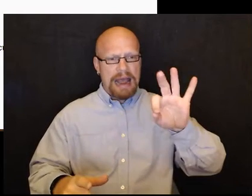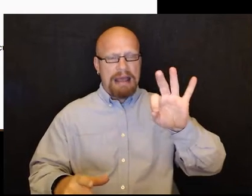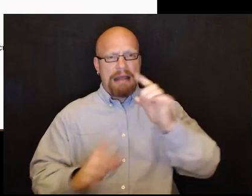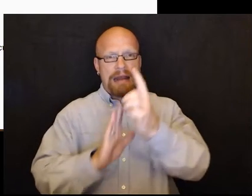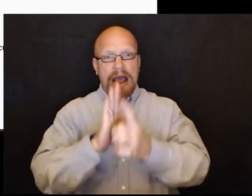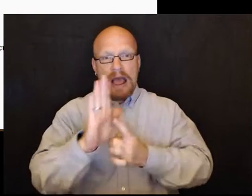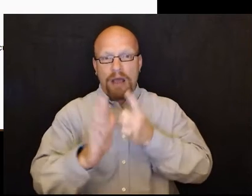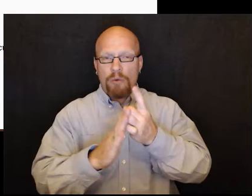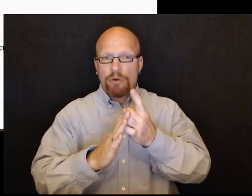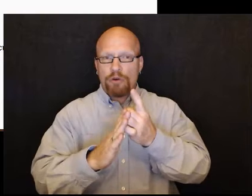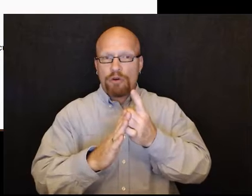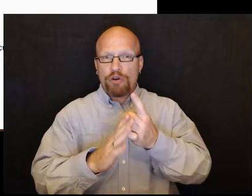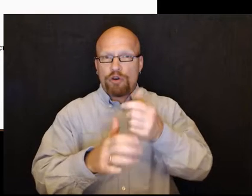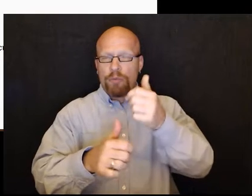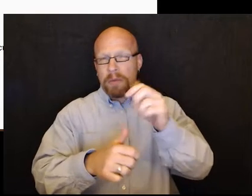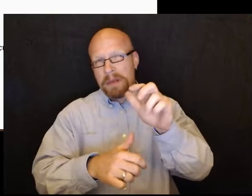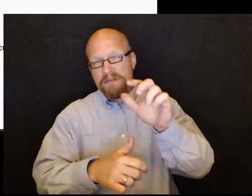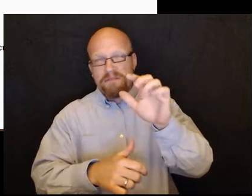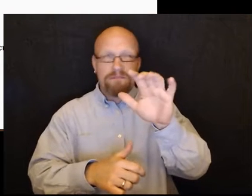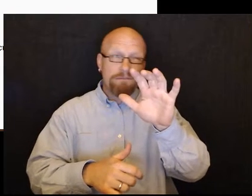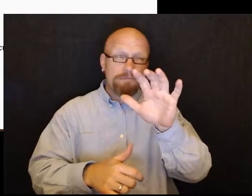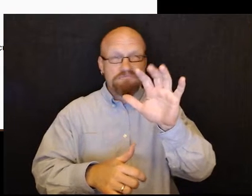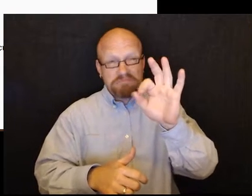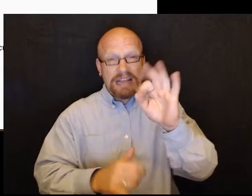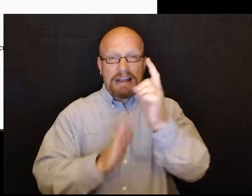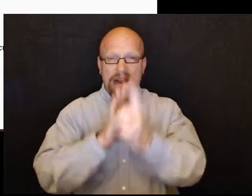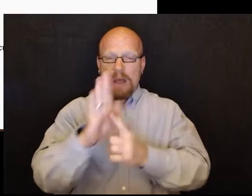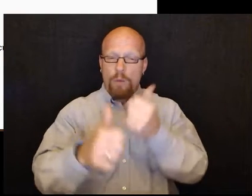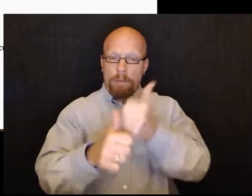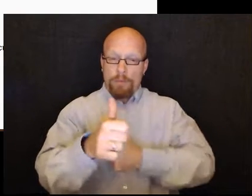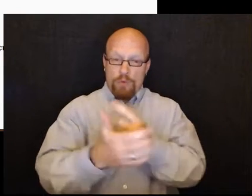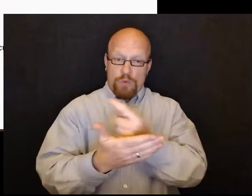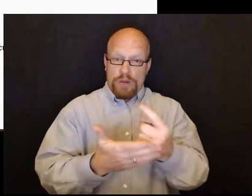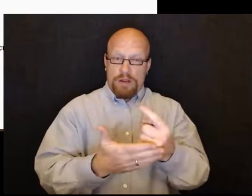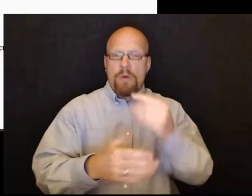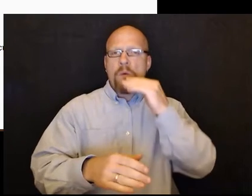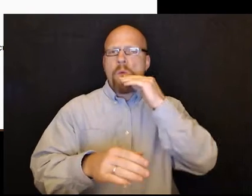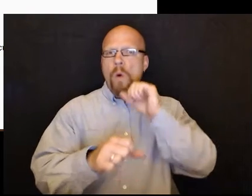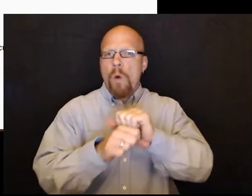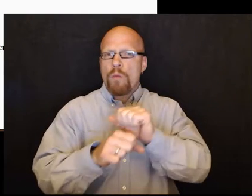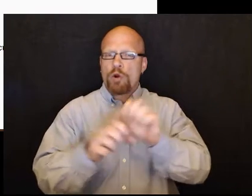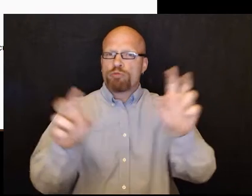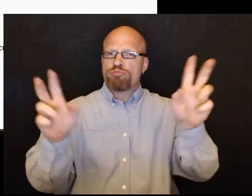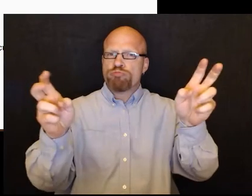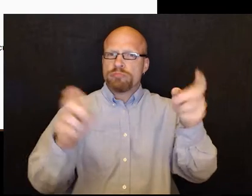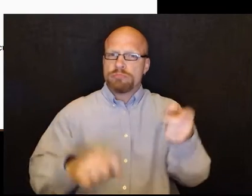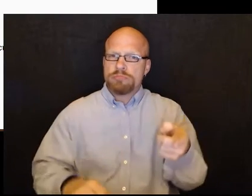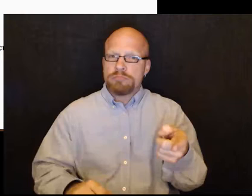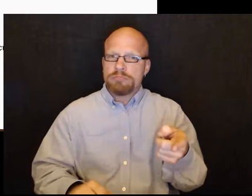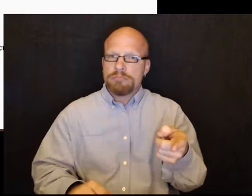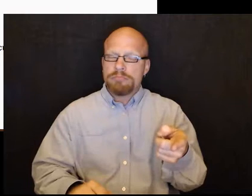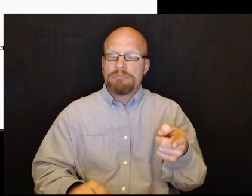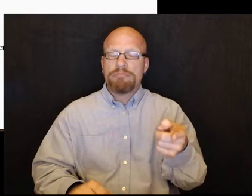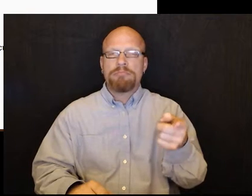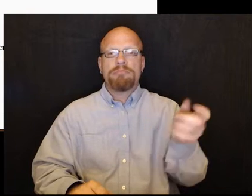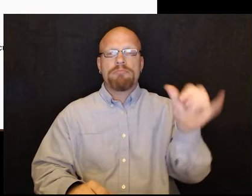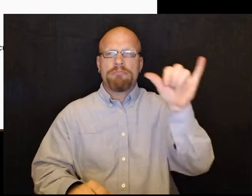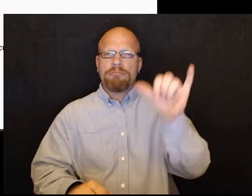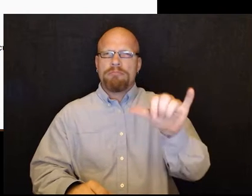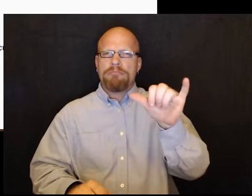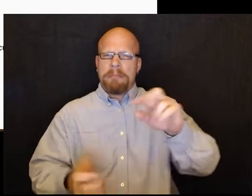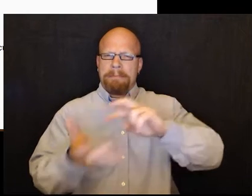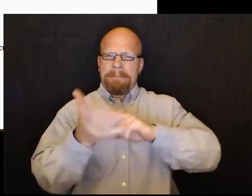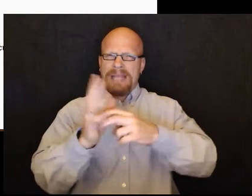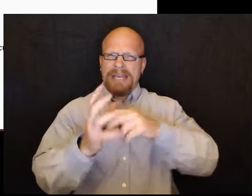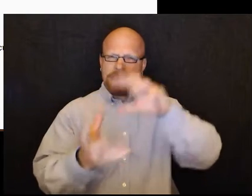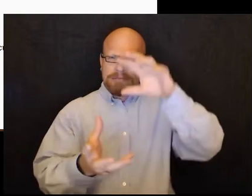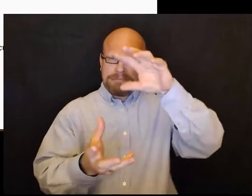spend roughly nine hours per week.. On homework, on studying, on everything